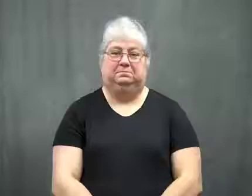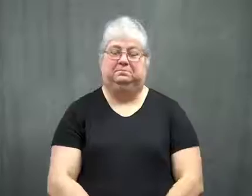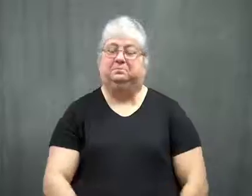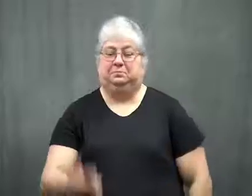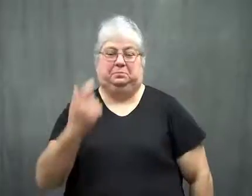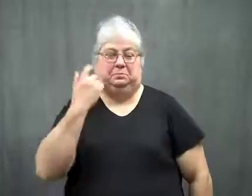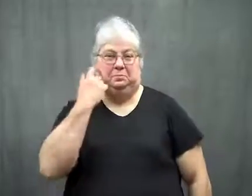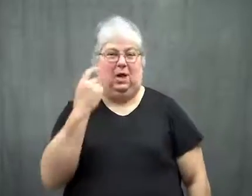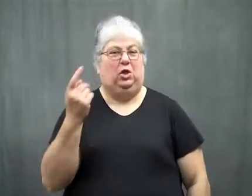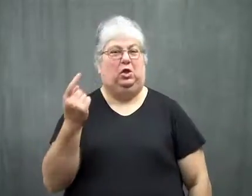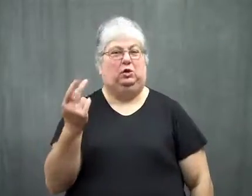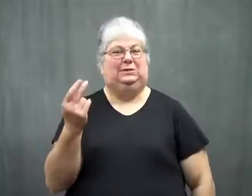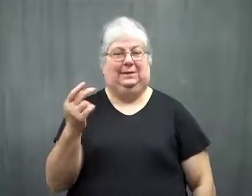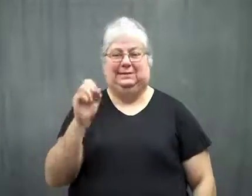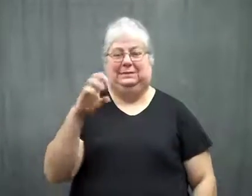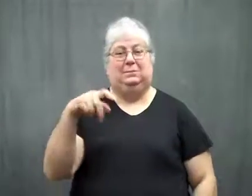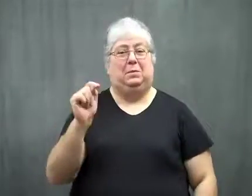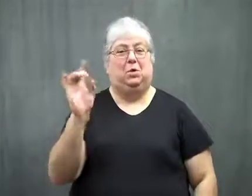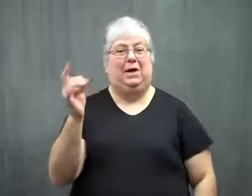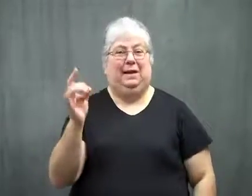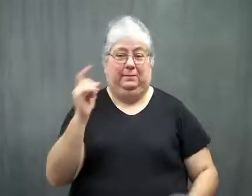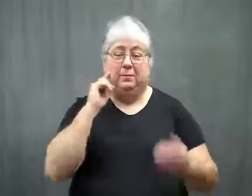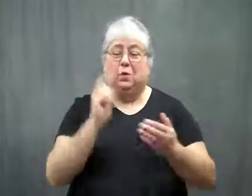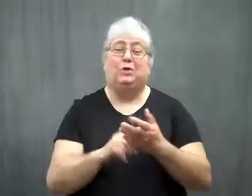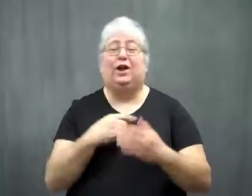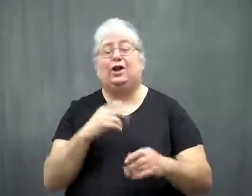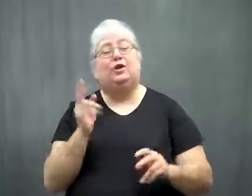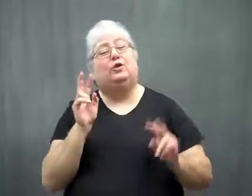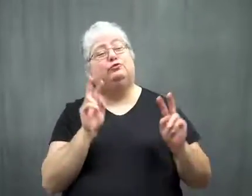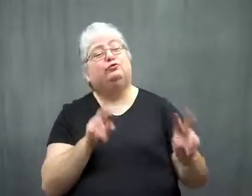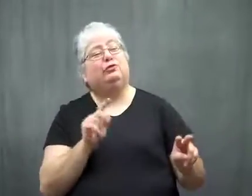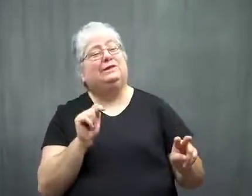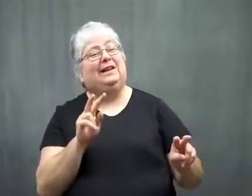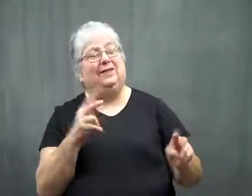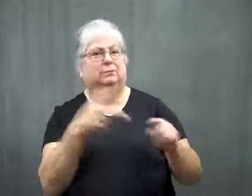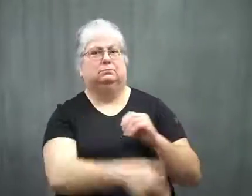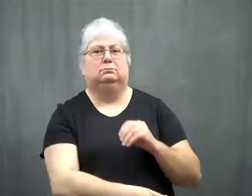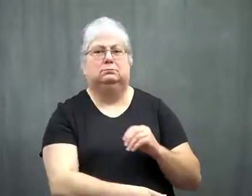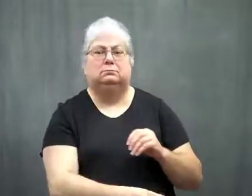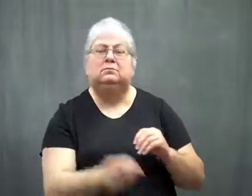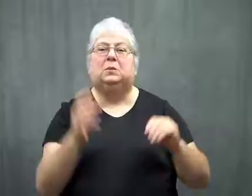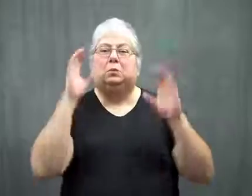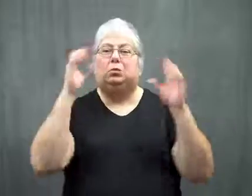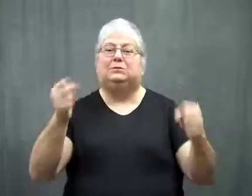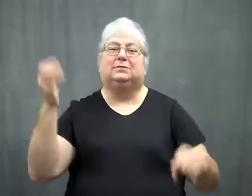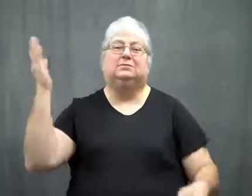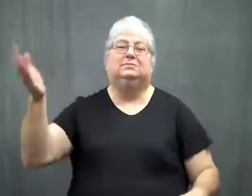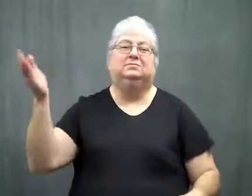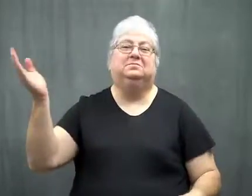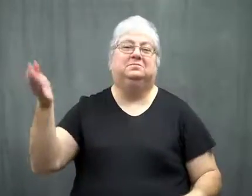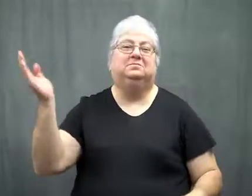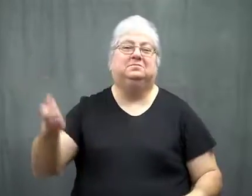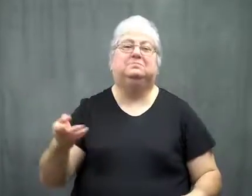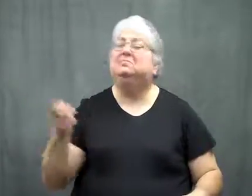On Thursday, September 8, TV programs were interrupted by the President's speech.